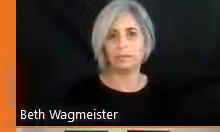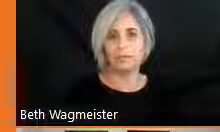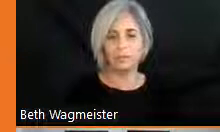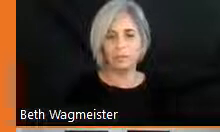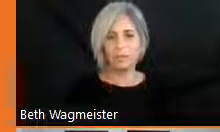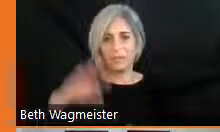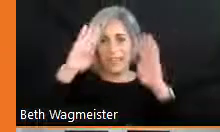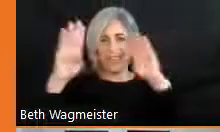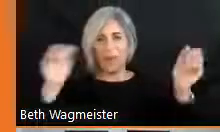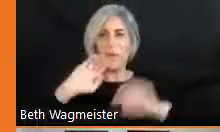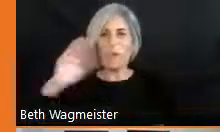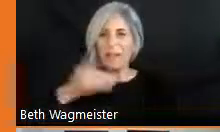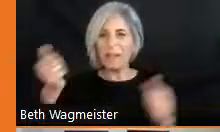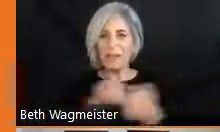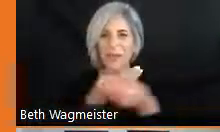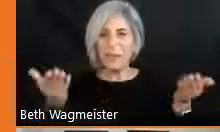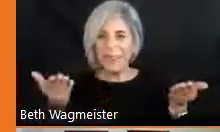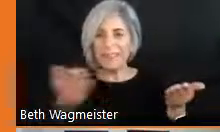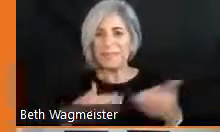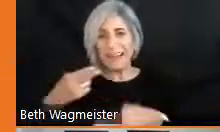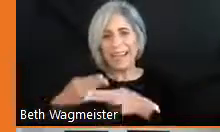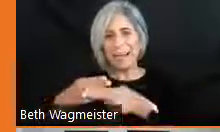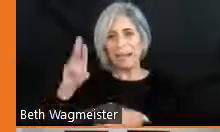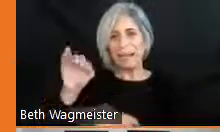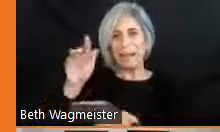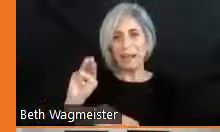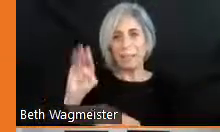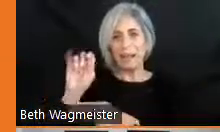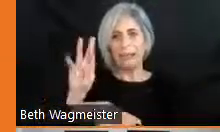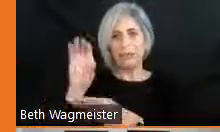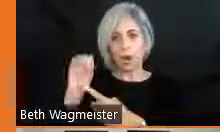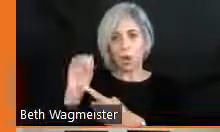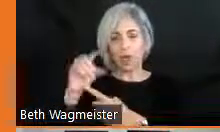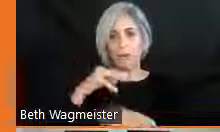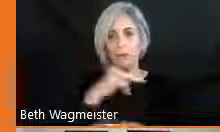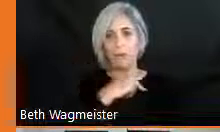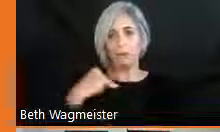MALCOLM Meistrell: Hello, and welcome, everyone. My name is Malcolm Meistrell and I'm a membership services coordinator